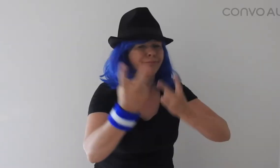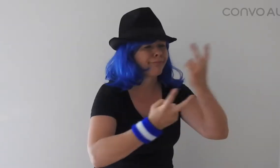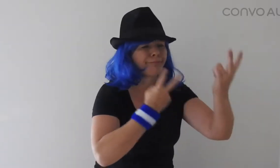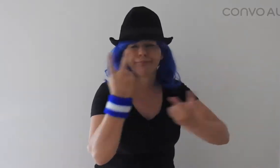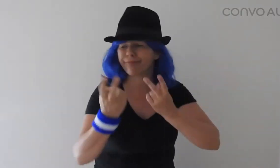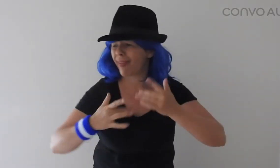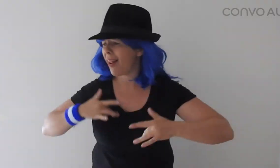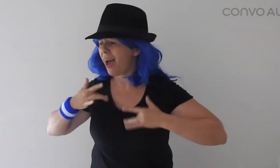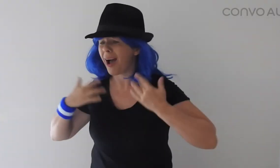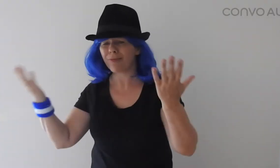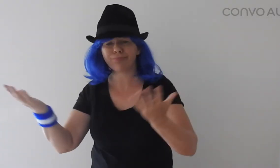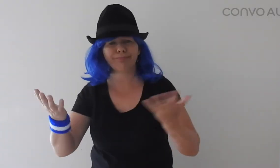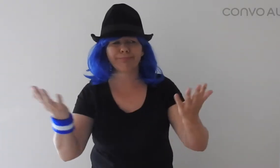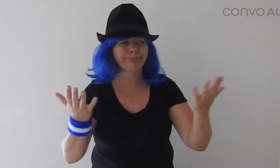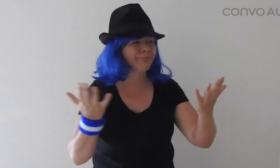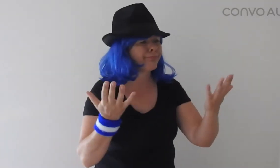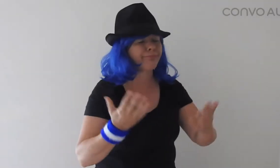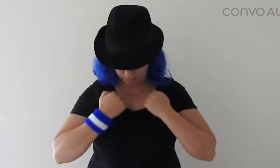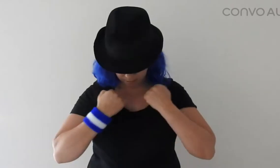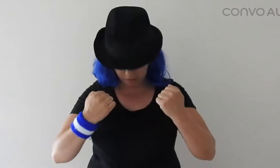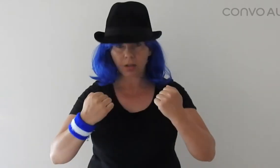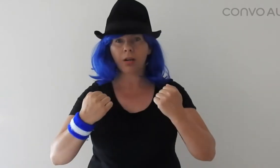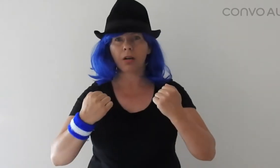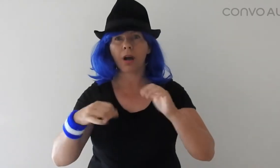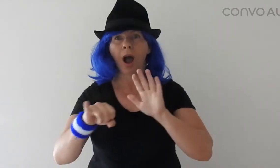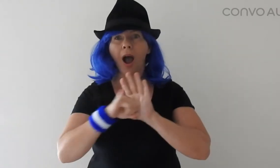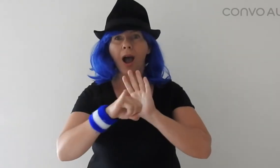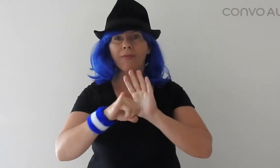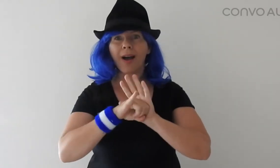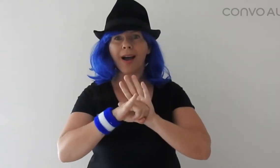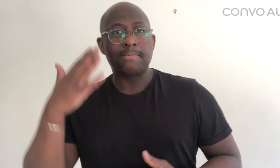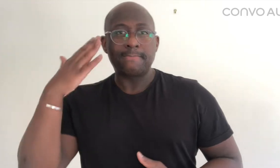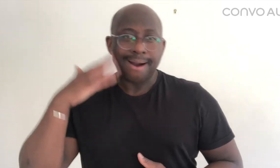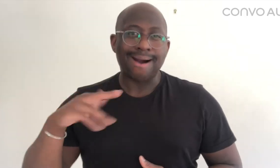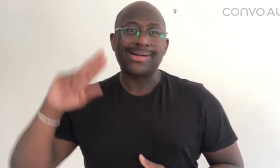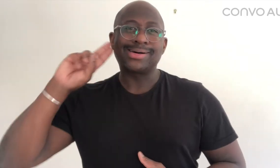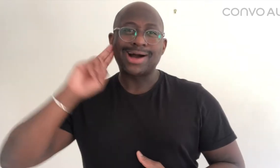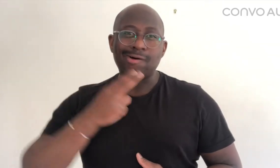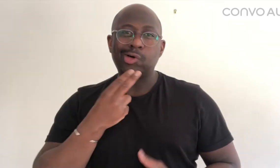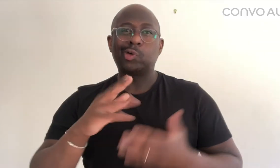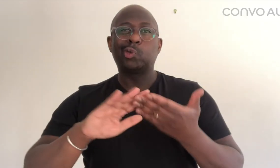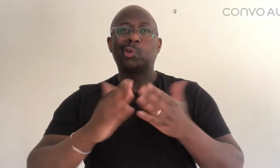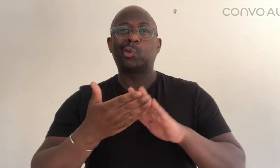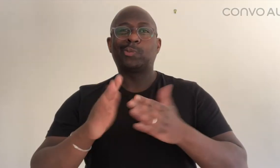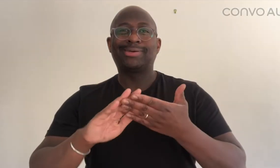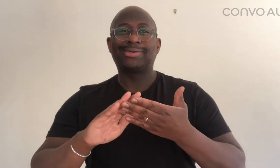Something I have searched for in life - my identity. Black Deaf community.